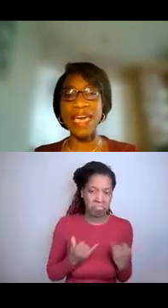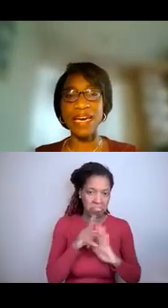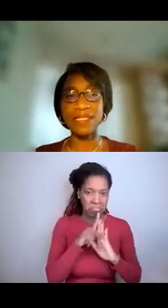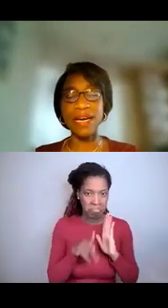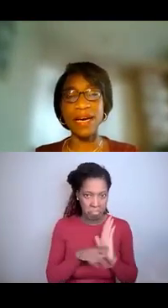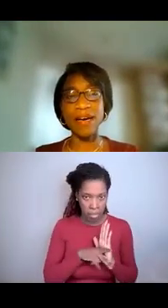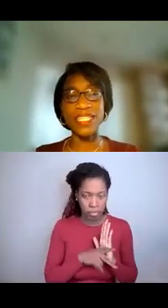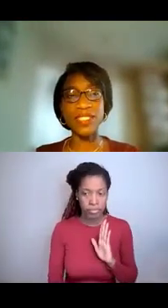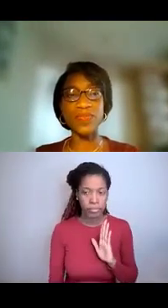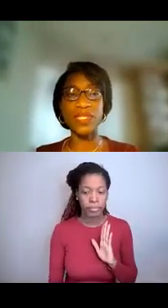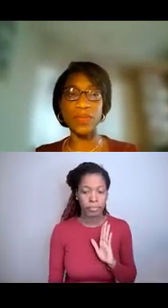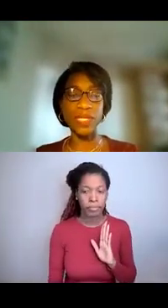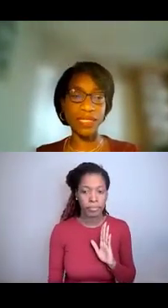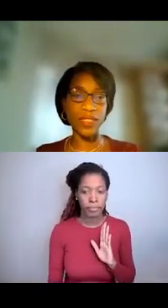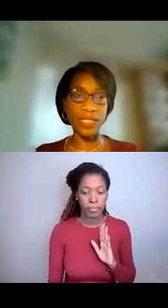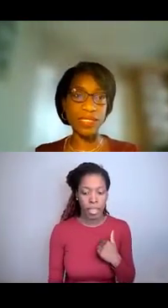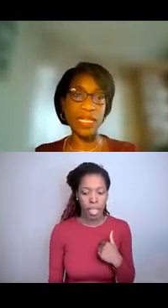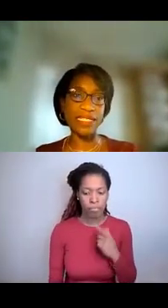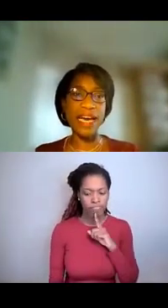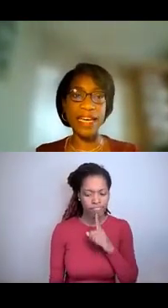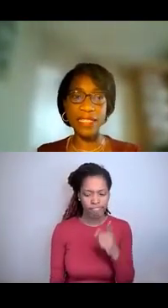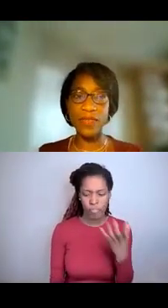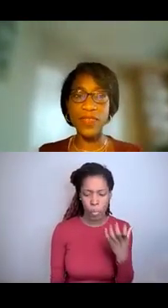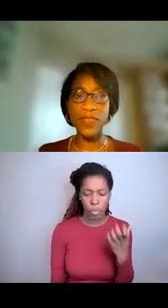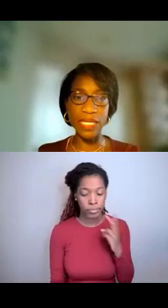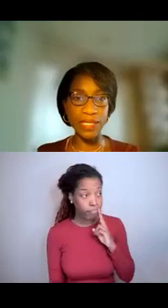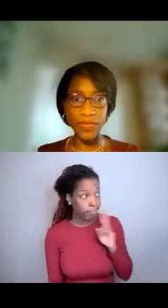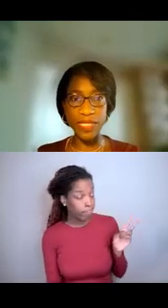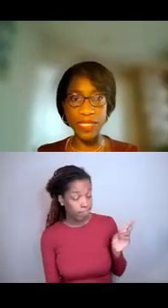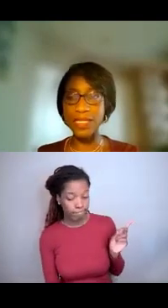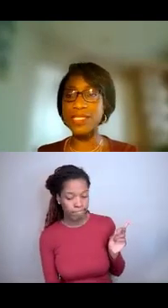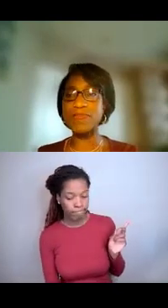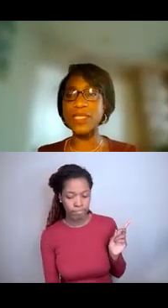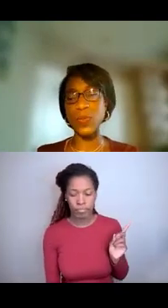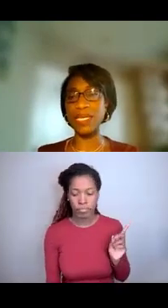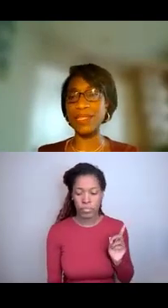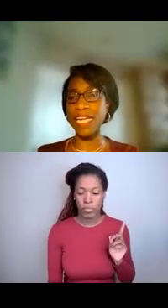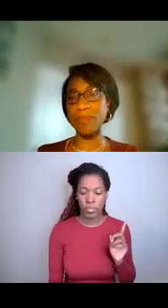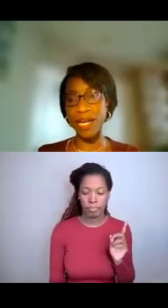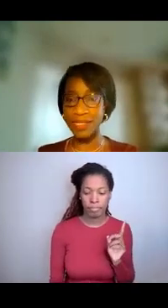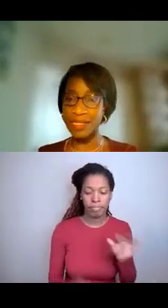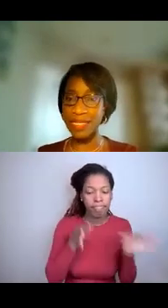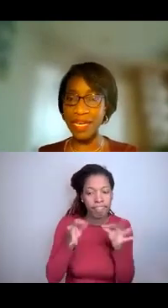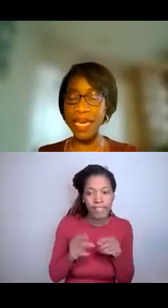and I just really wanted to use this slide to highlight a few key differences between that policy